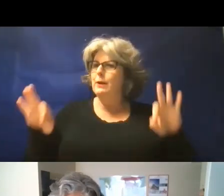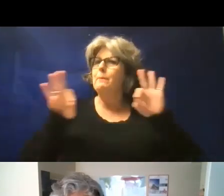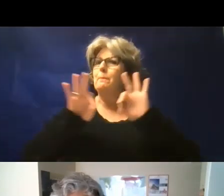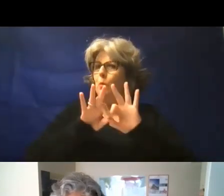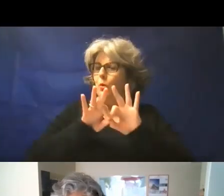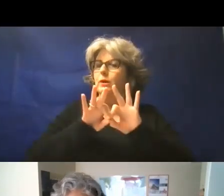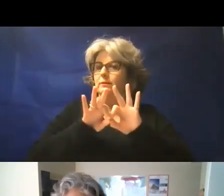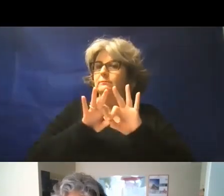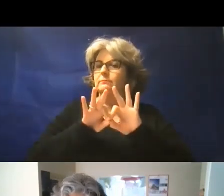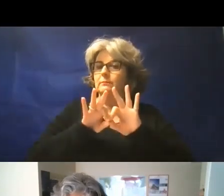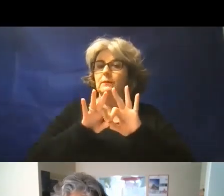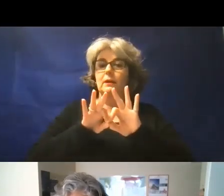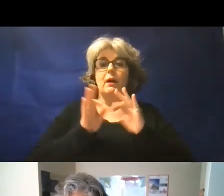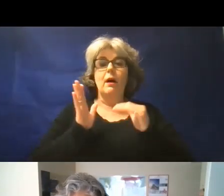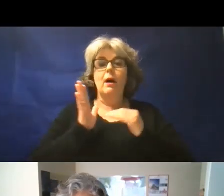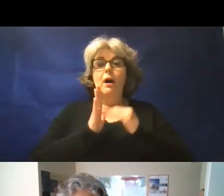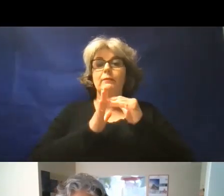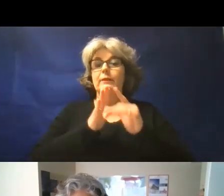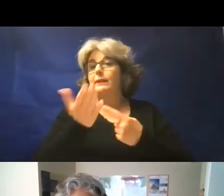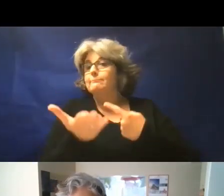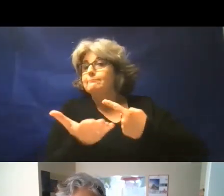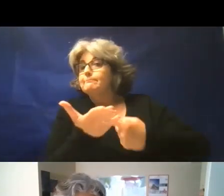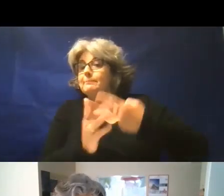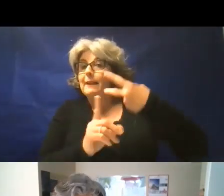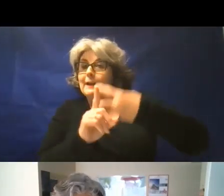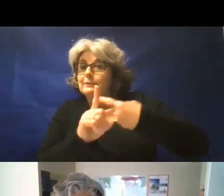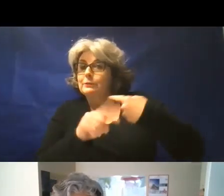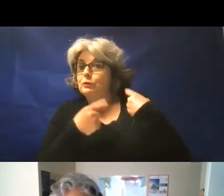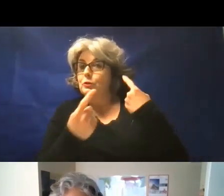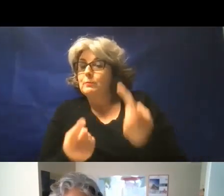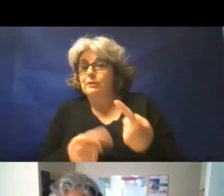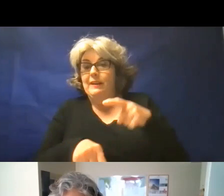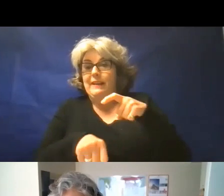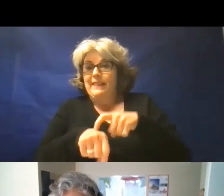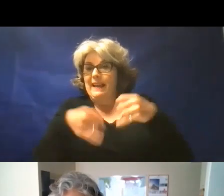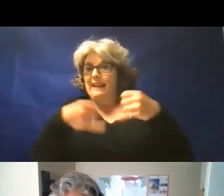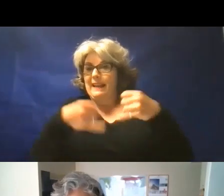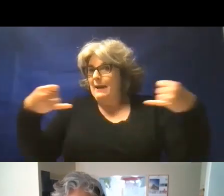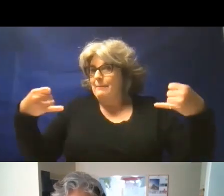that's come up a lot in the last two months the timeline you're not supposed to get other